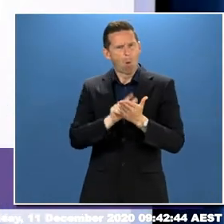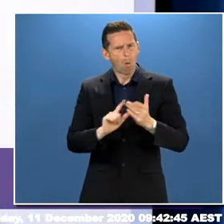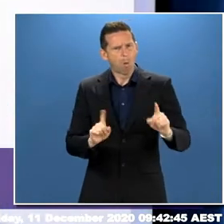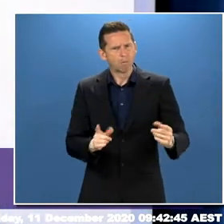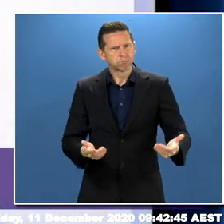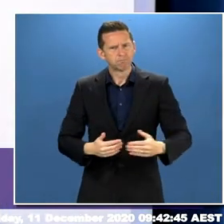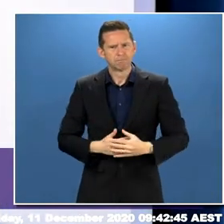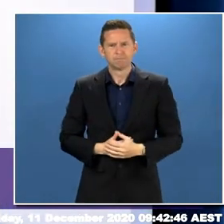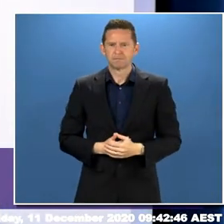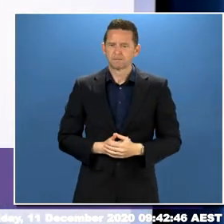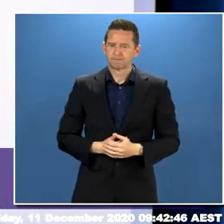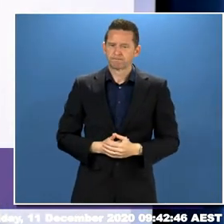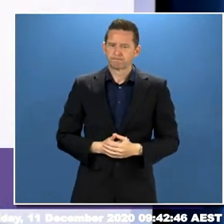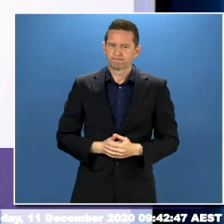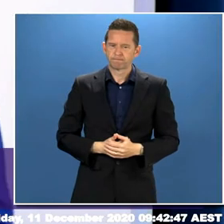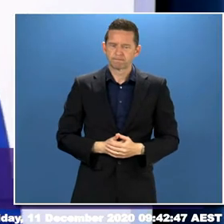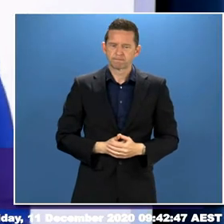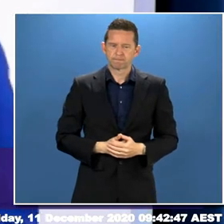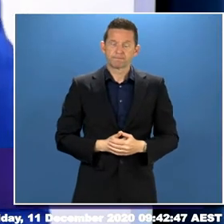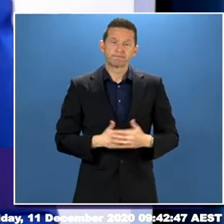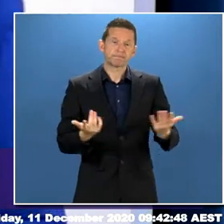Well, I guess I did first year medicine along with